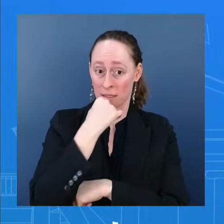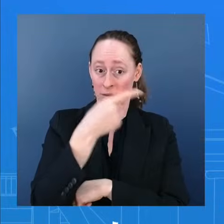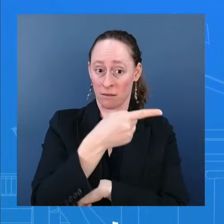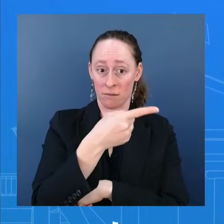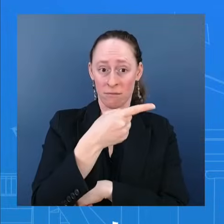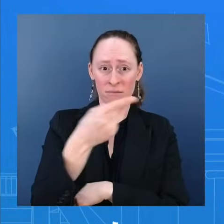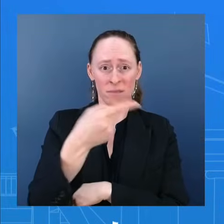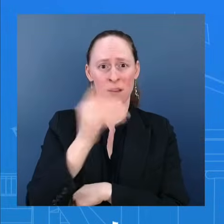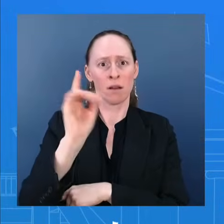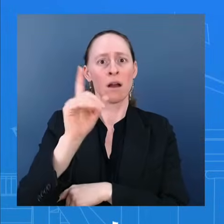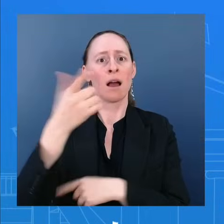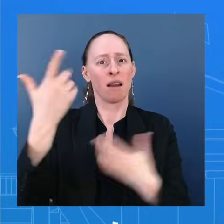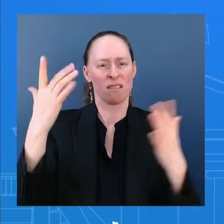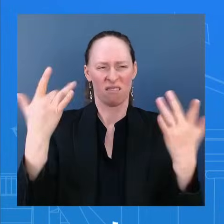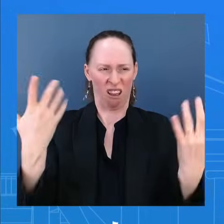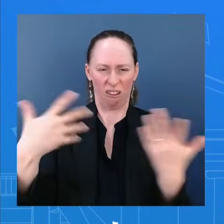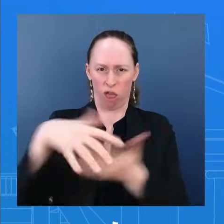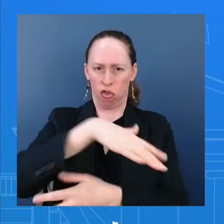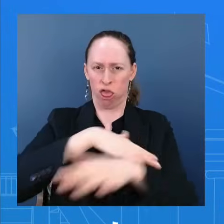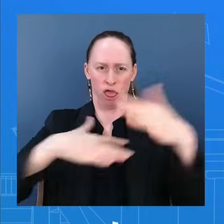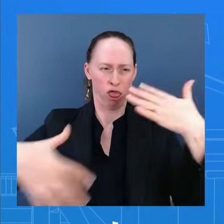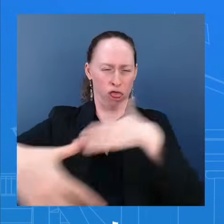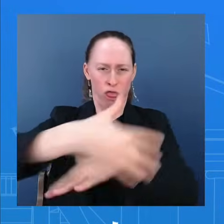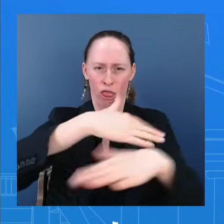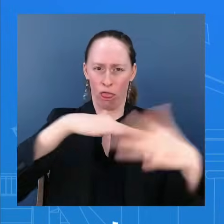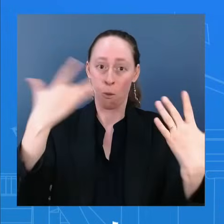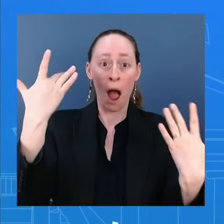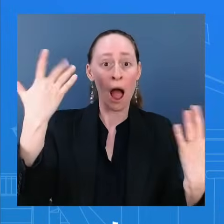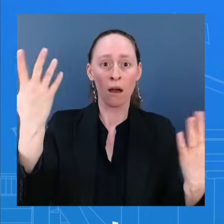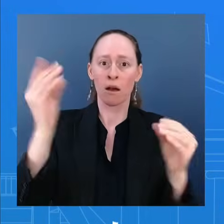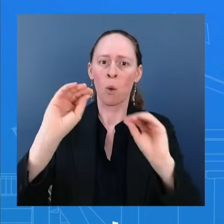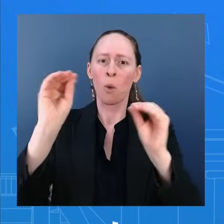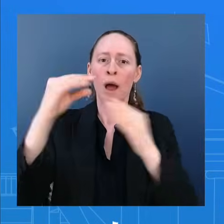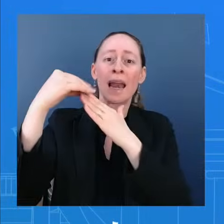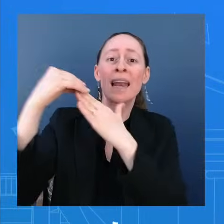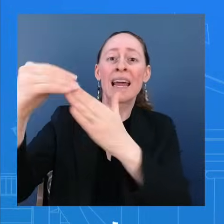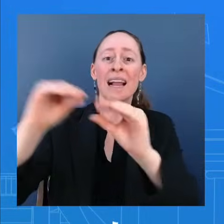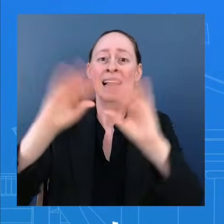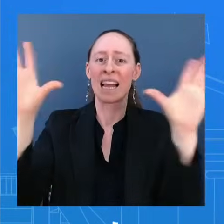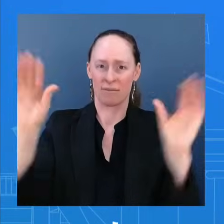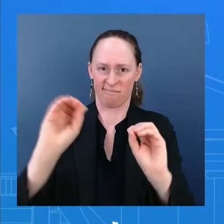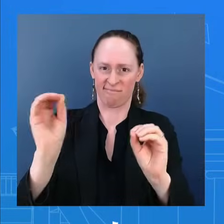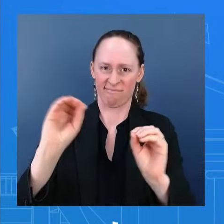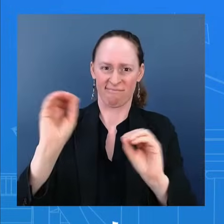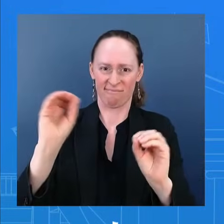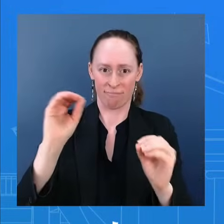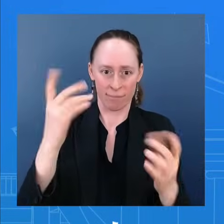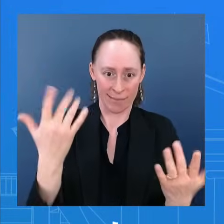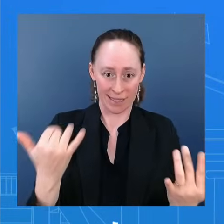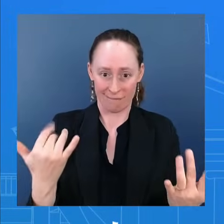you know, the options aren't good. Your -- your military capabilities have been all but decimated. Your main leader is gone.